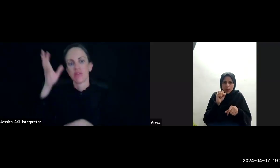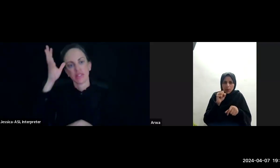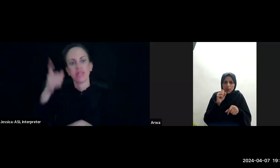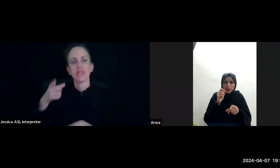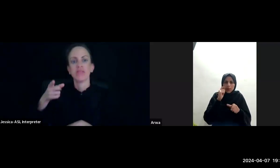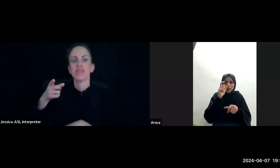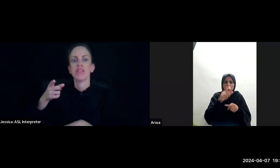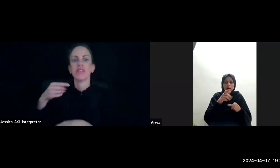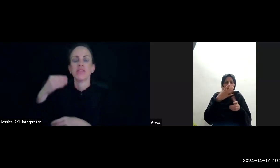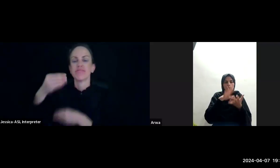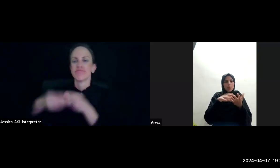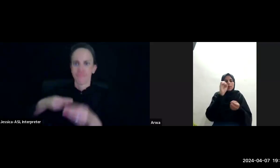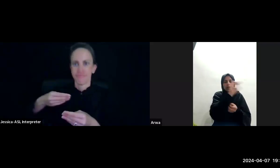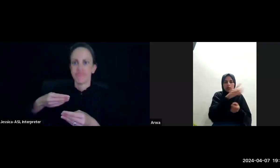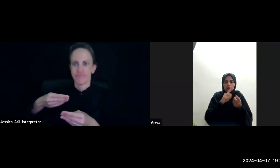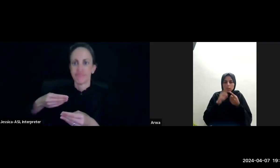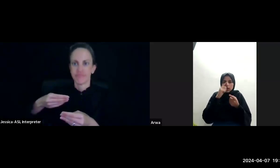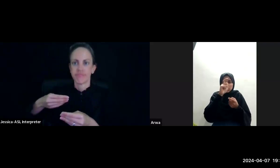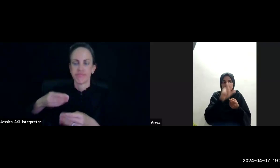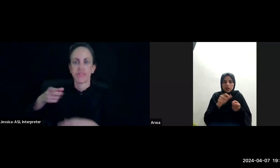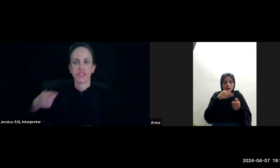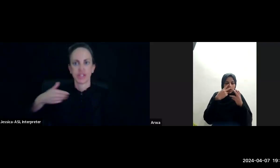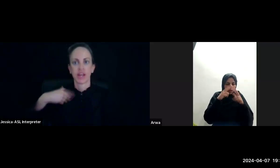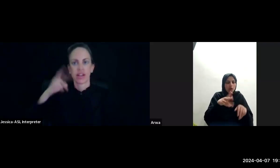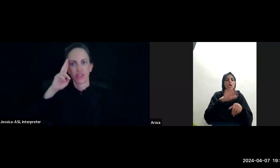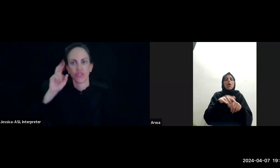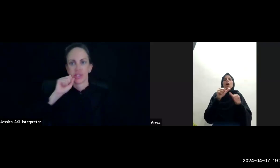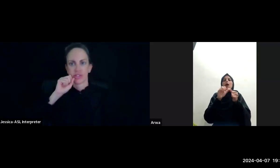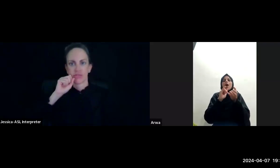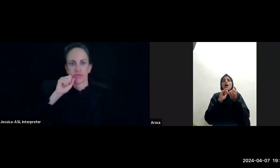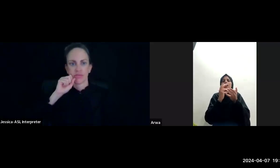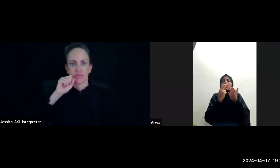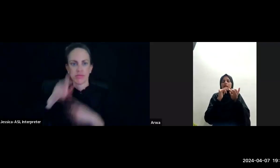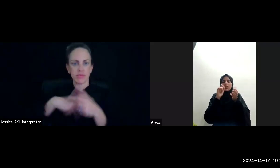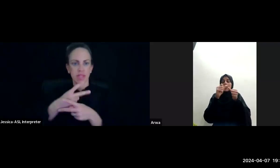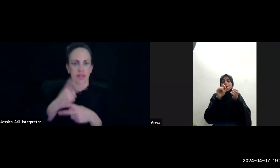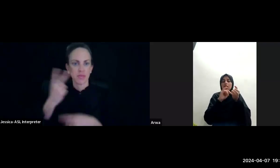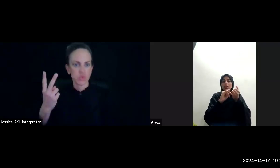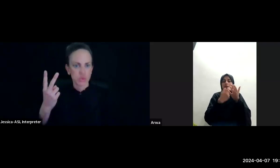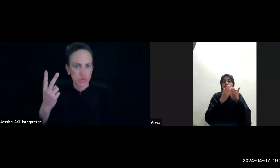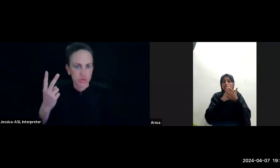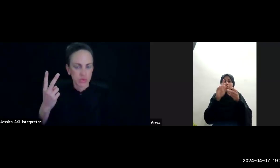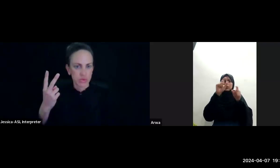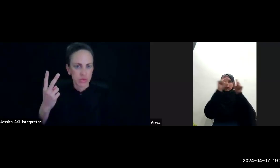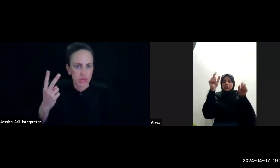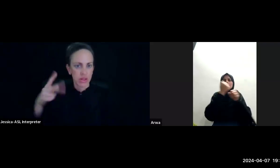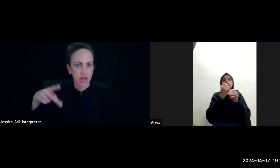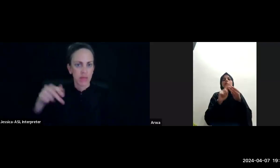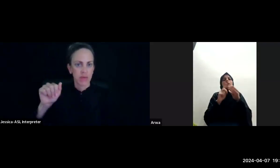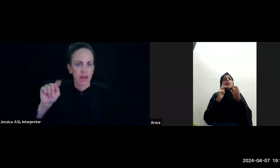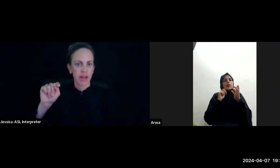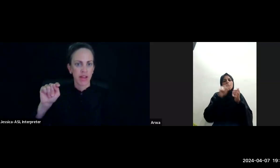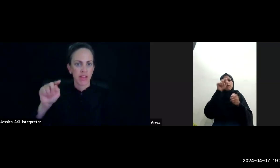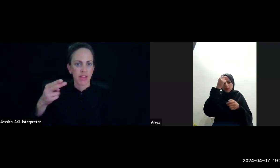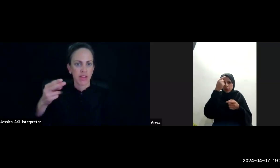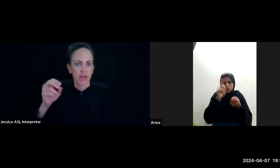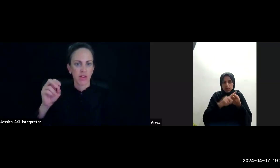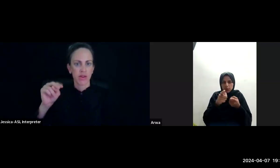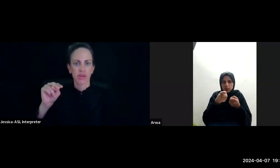to her and she had Usher syndrome type 2C ___ when classification of that variant was was pathogenic.